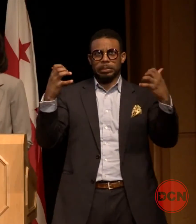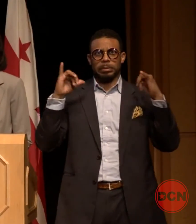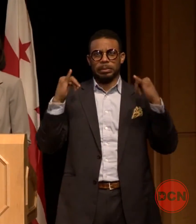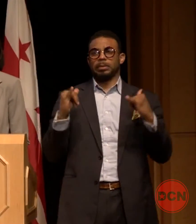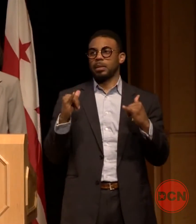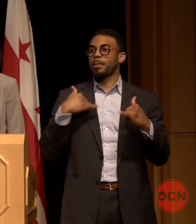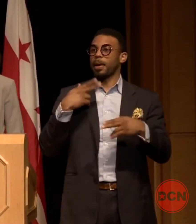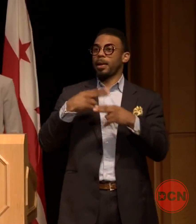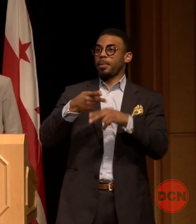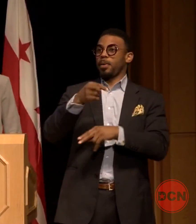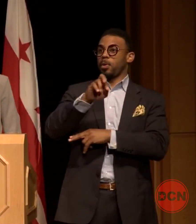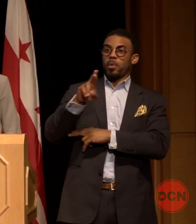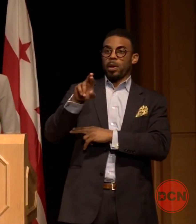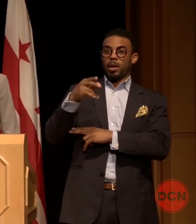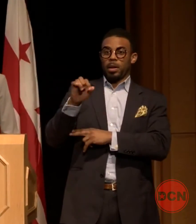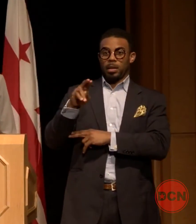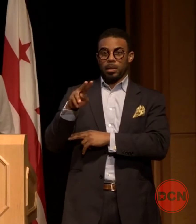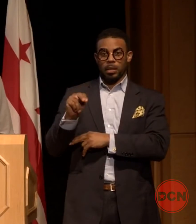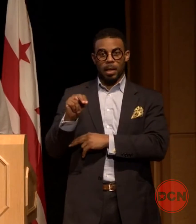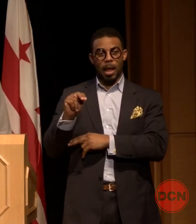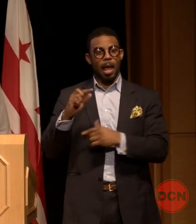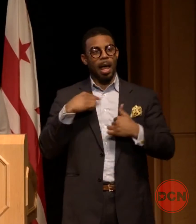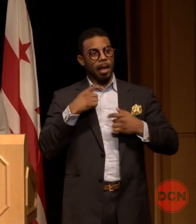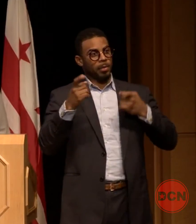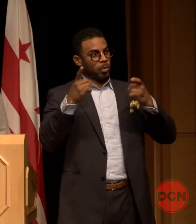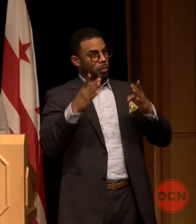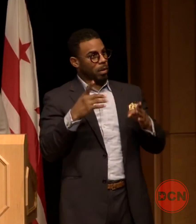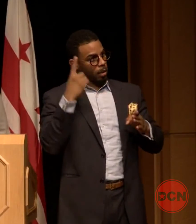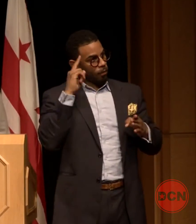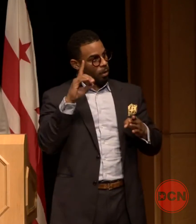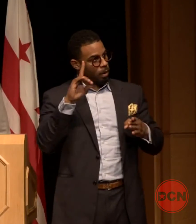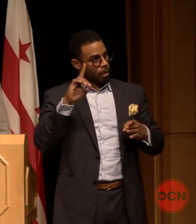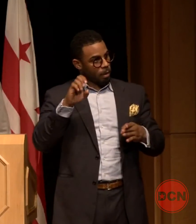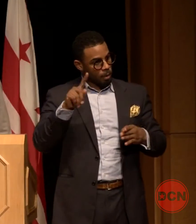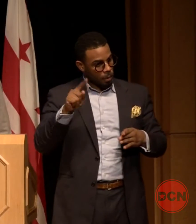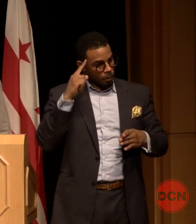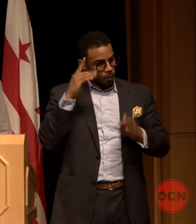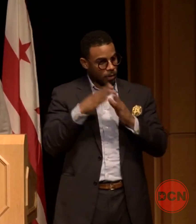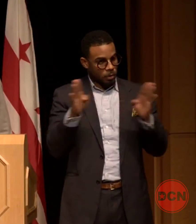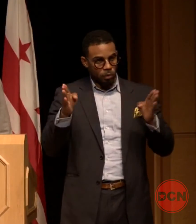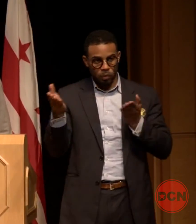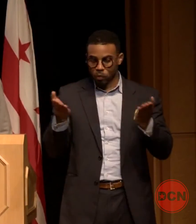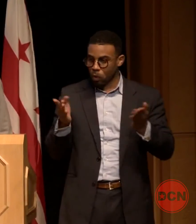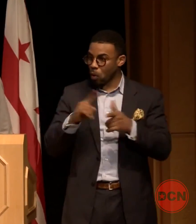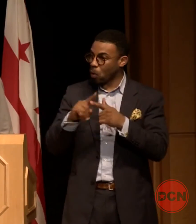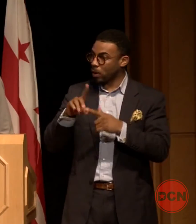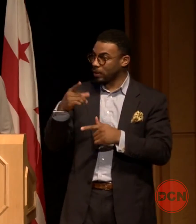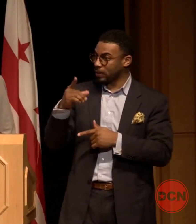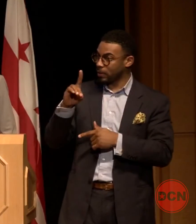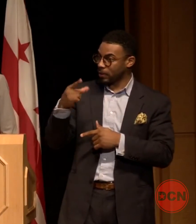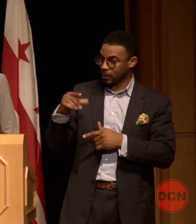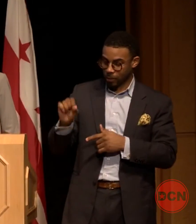MY NAME IS GREER JOHNSON GILLIS AND I AM THE DIRECTOR OF THE DEPARTMENT OF GENERAL SERVICES OR DGS.